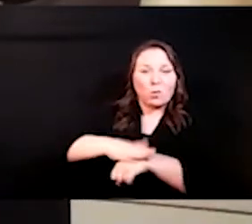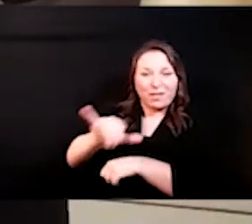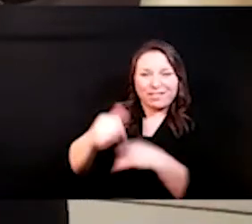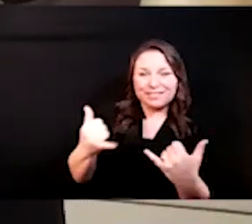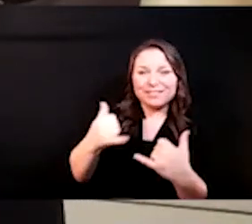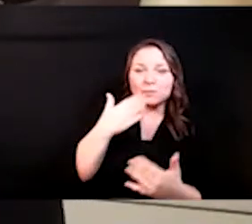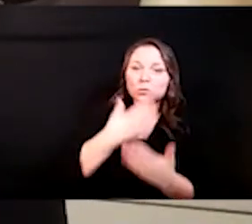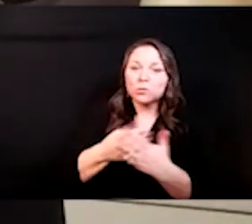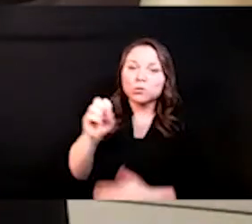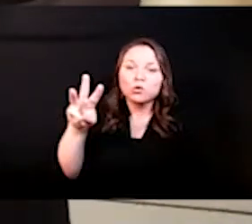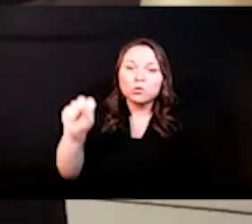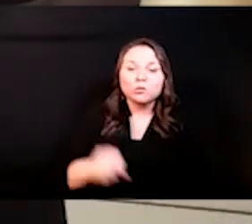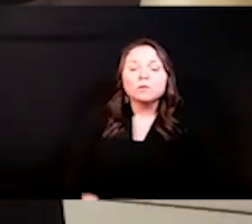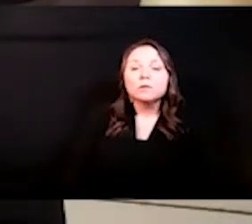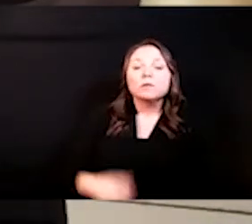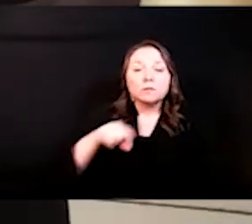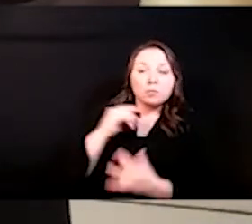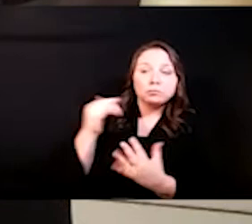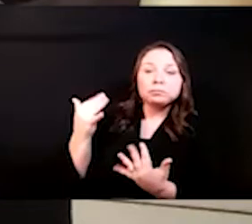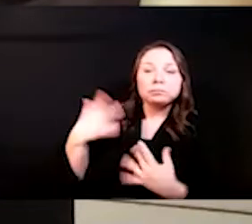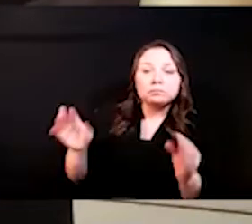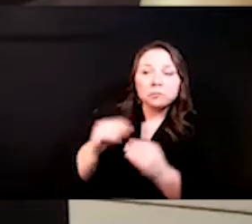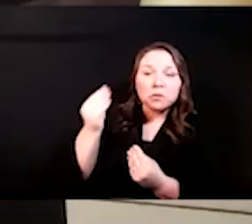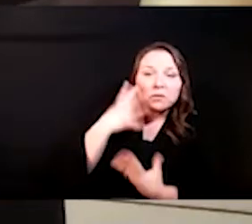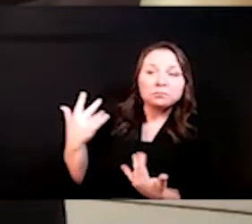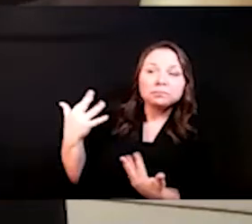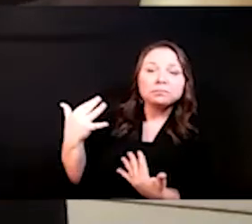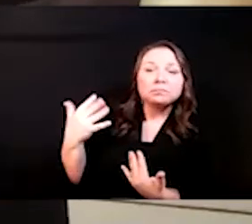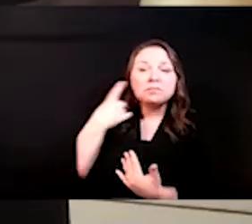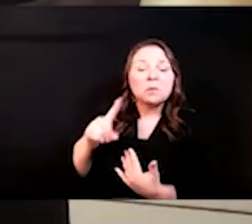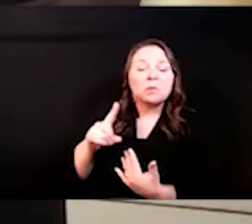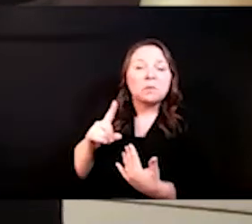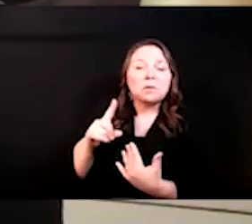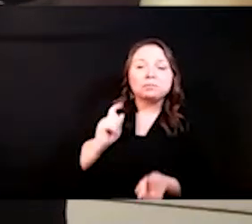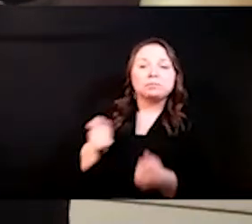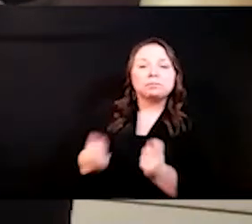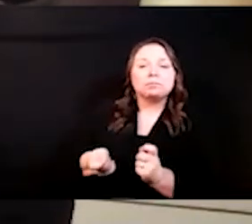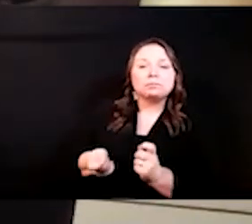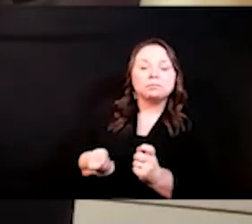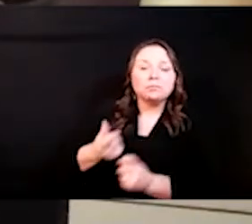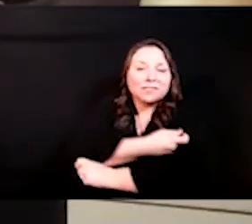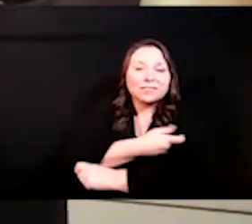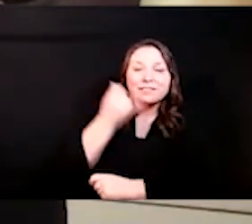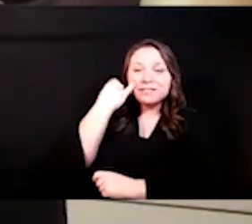WORKS OR WORKING UP TO THEM, WHICH IS GOOD NEWS.